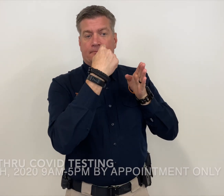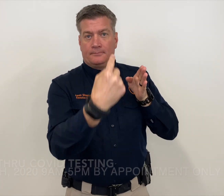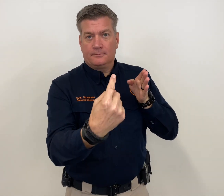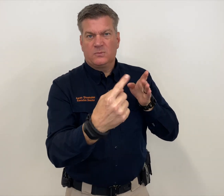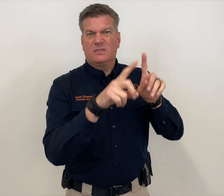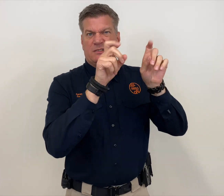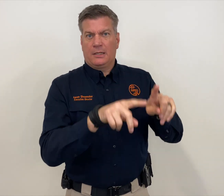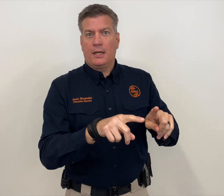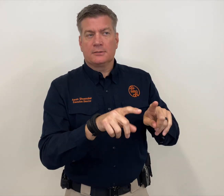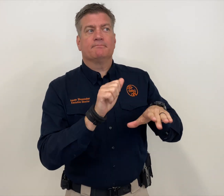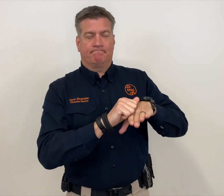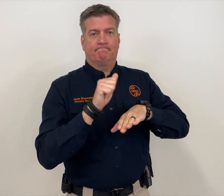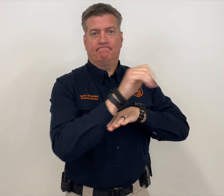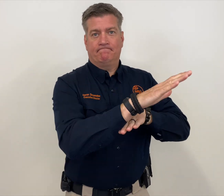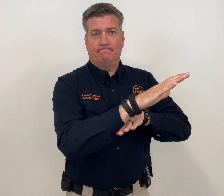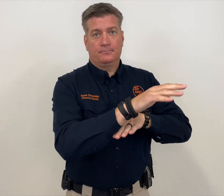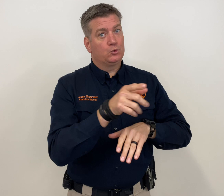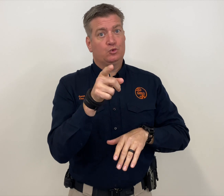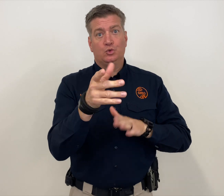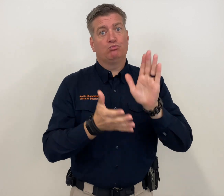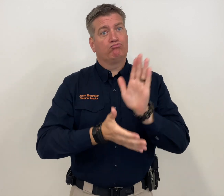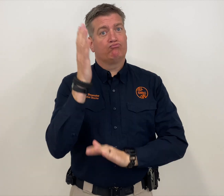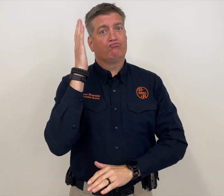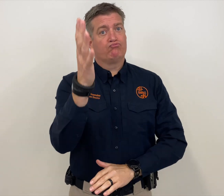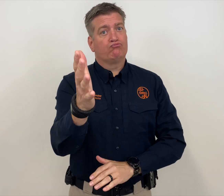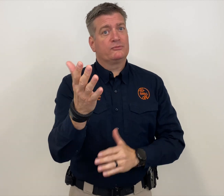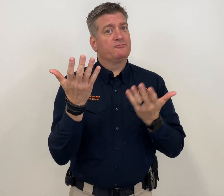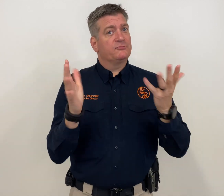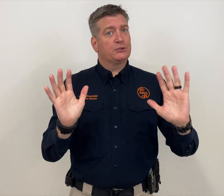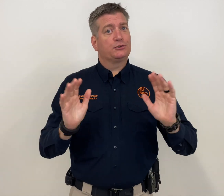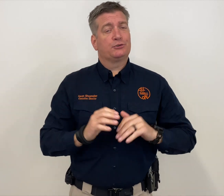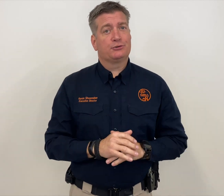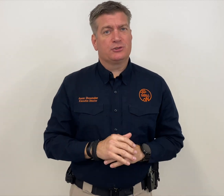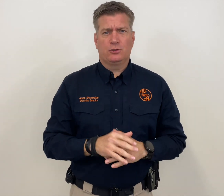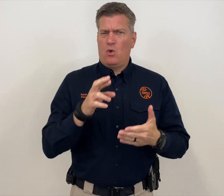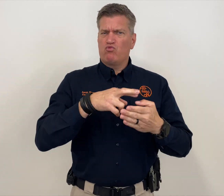and a medical professional will perform the test and then you're able to leave